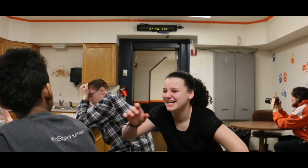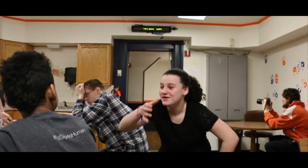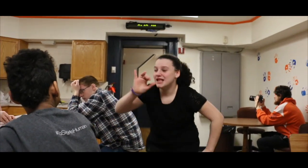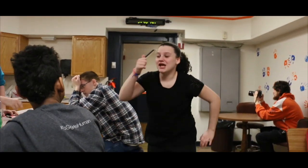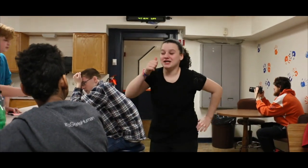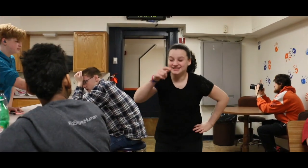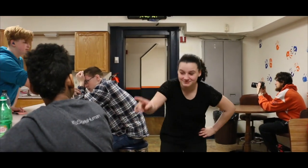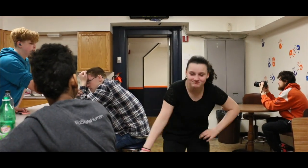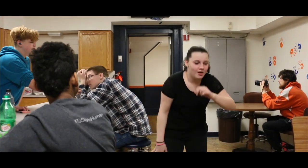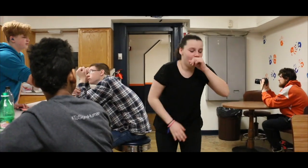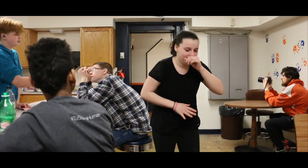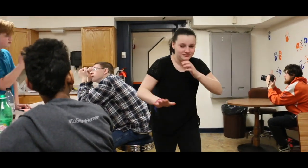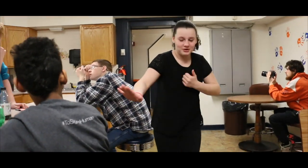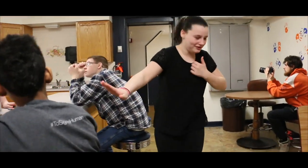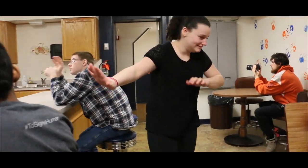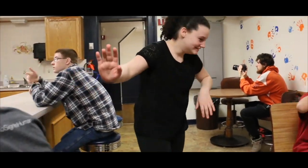You drink like a girl. Sorry.